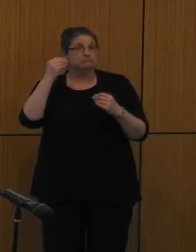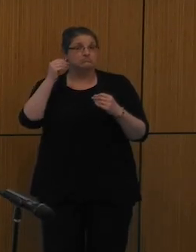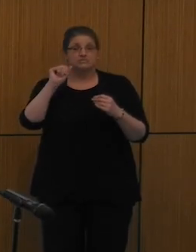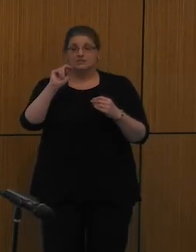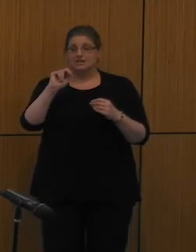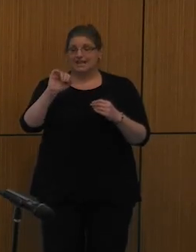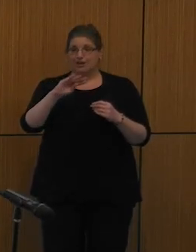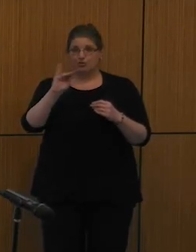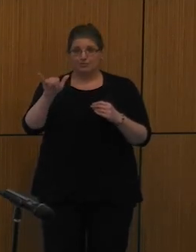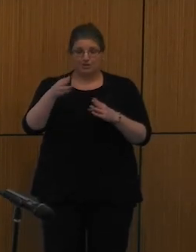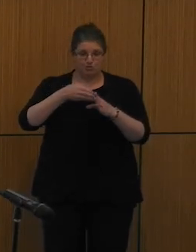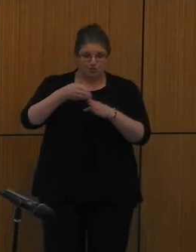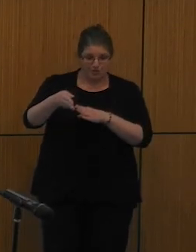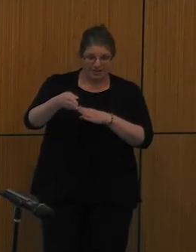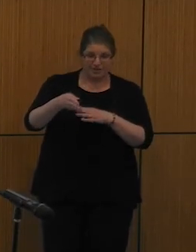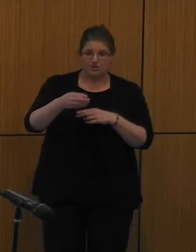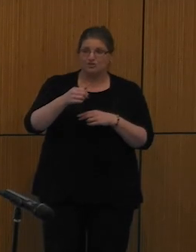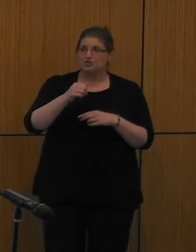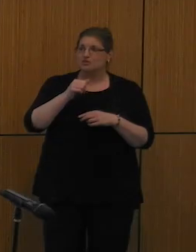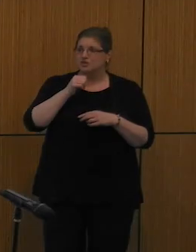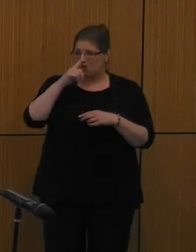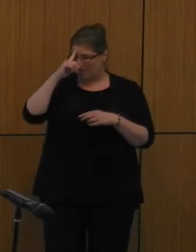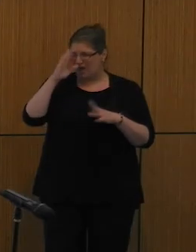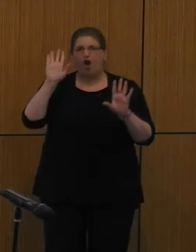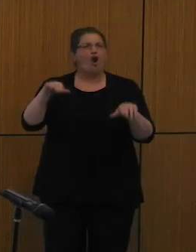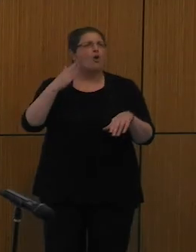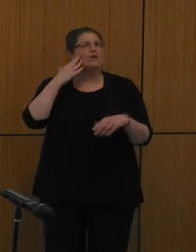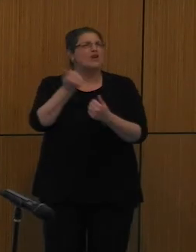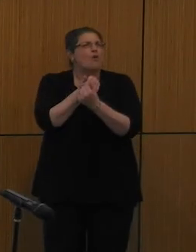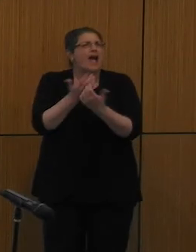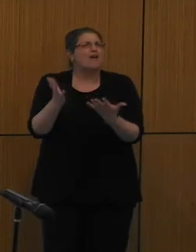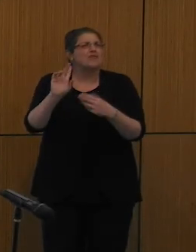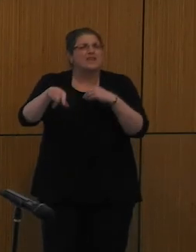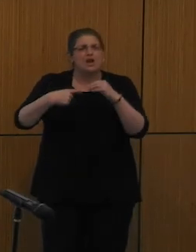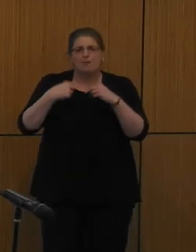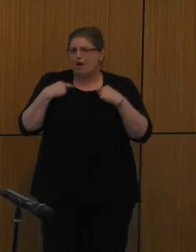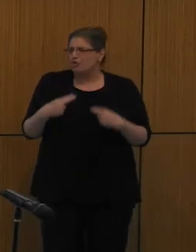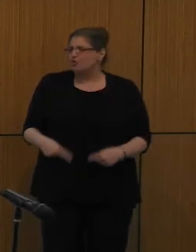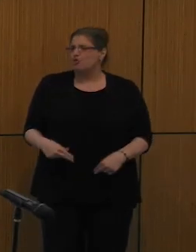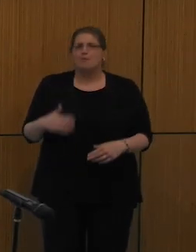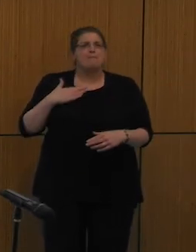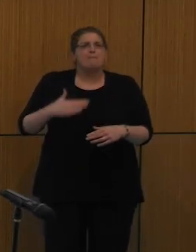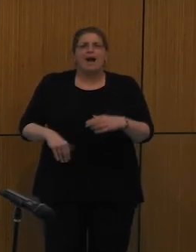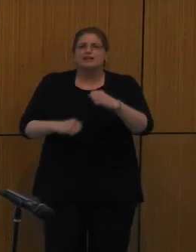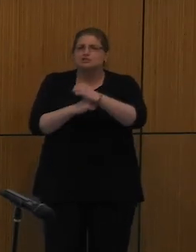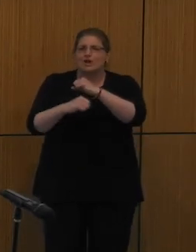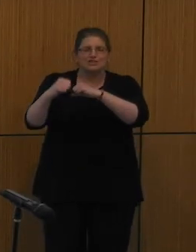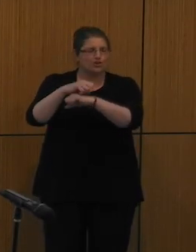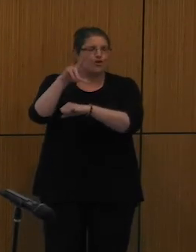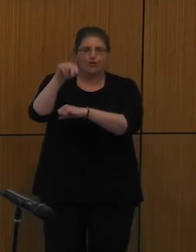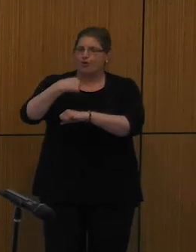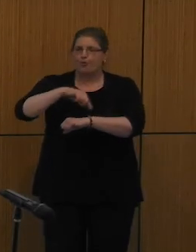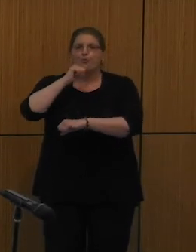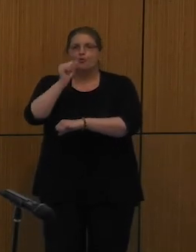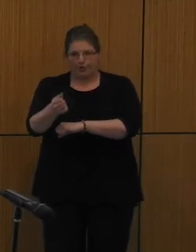don't listen to the people who tell you we already know everything about the structure of the human body because we don't. Okay, the study of human anatomy is not finished.